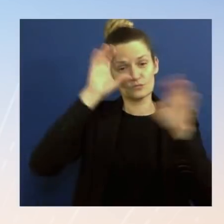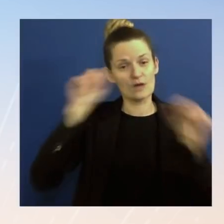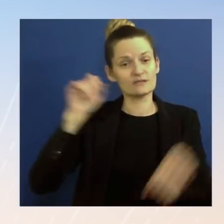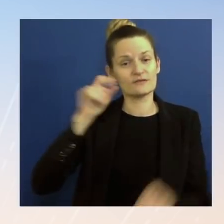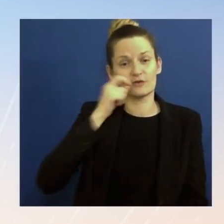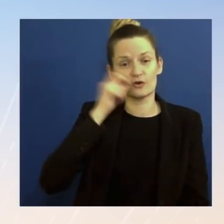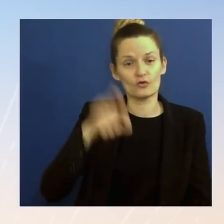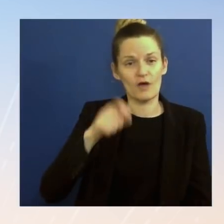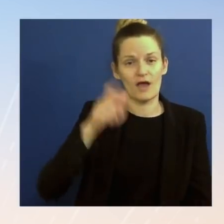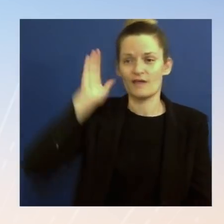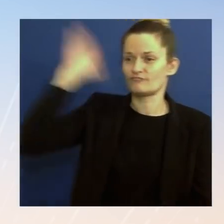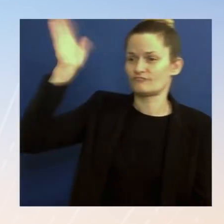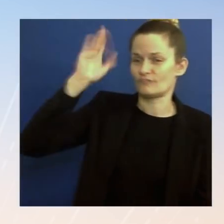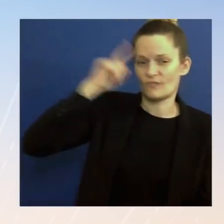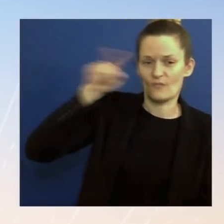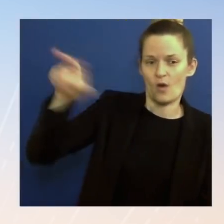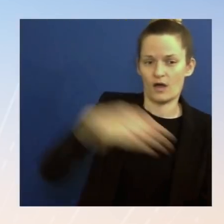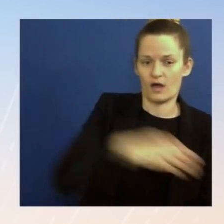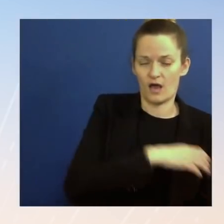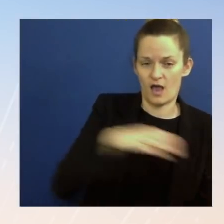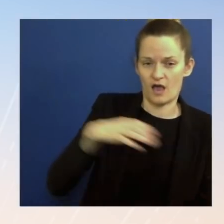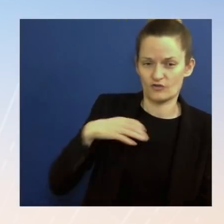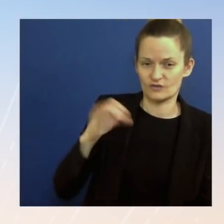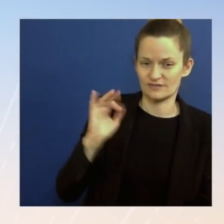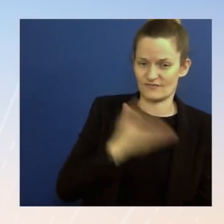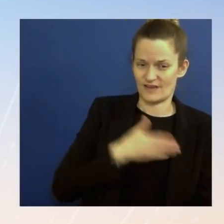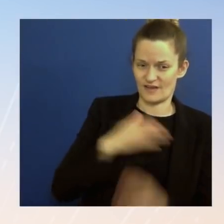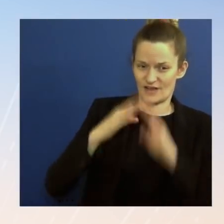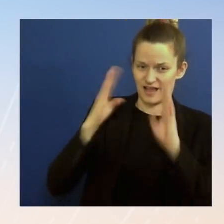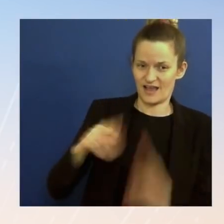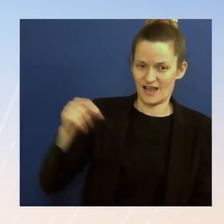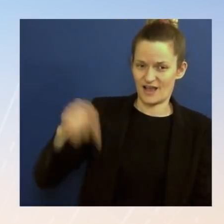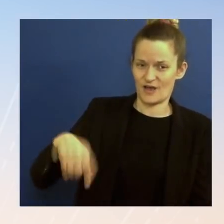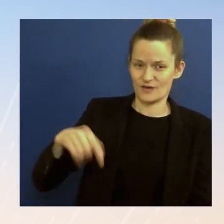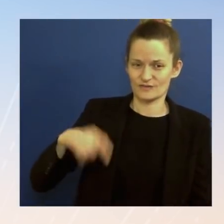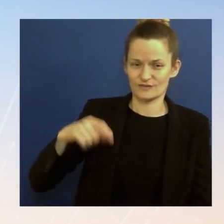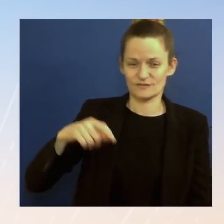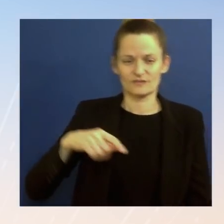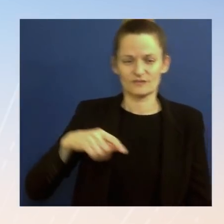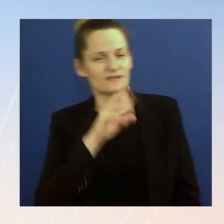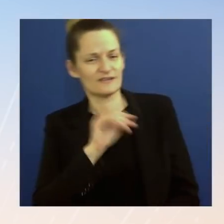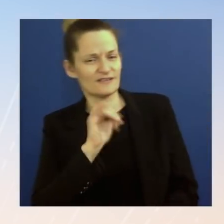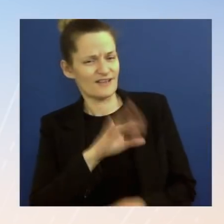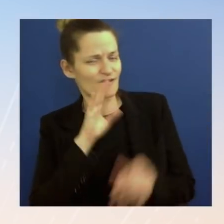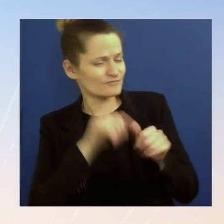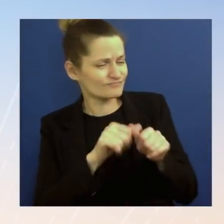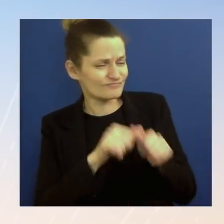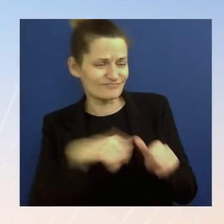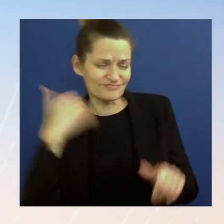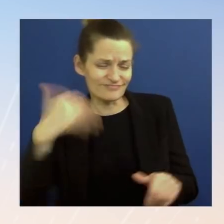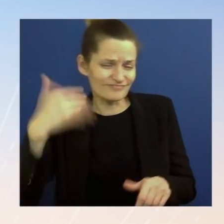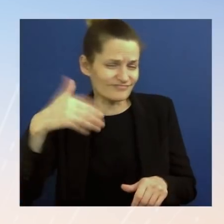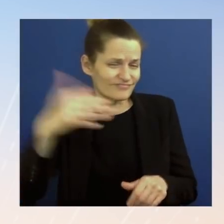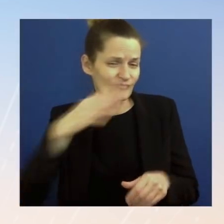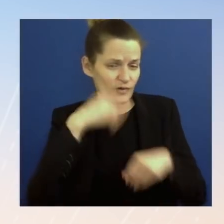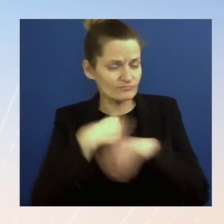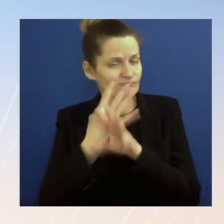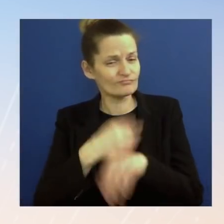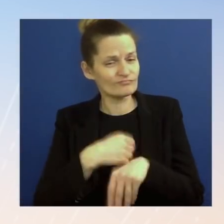with President Zelenskyy. The President spoke with him -- had a lengthy conversation with him directly on Friday, and we're in touch with Ukrainian government officials